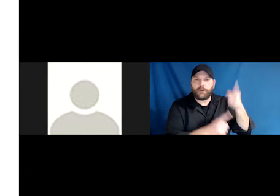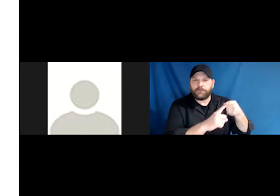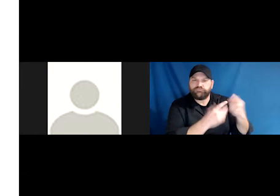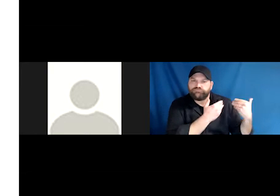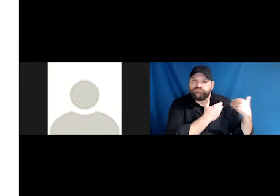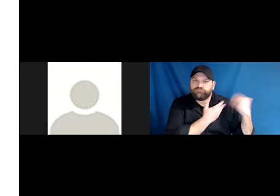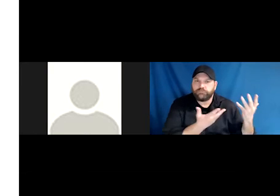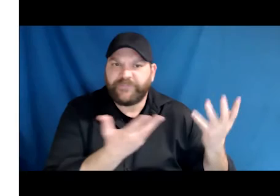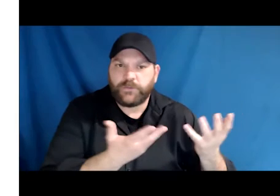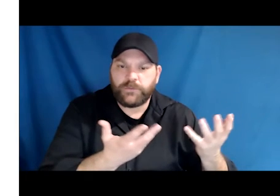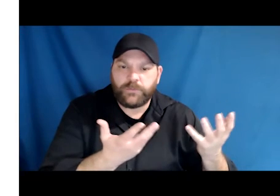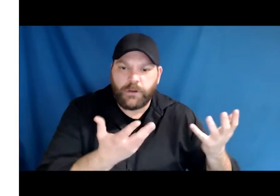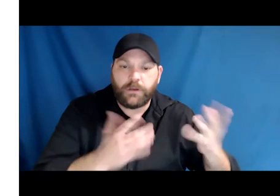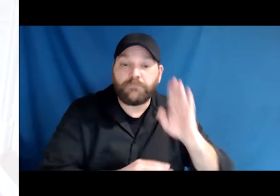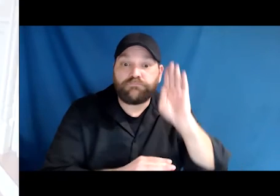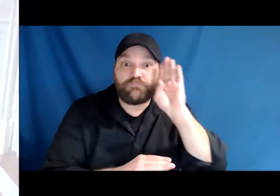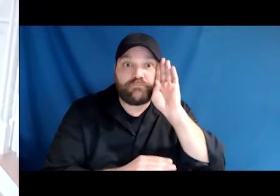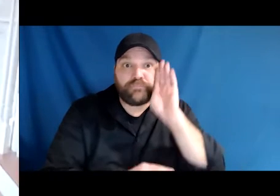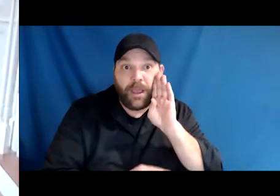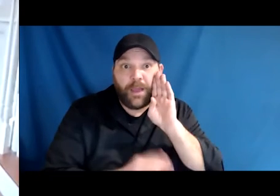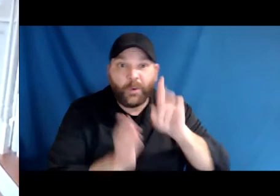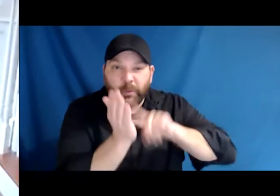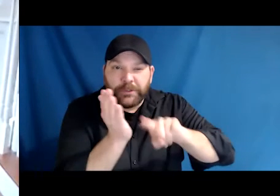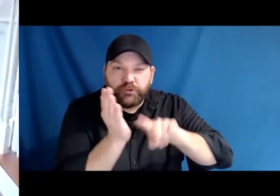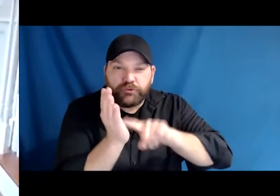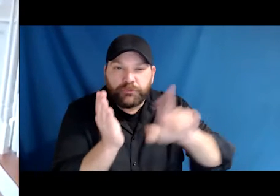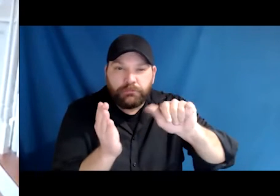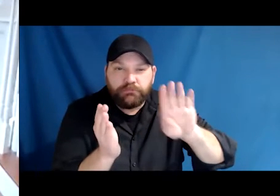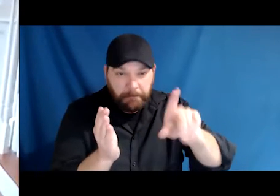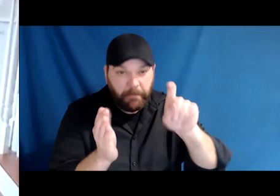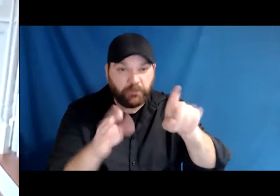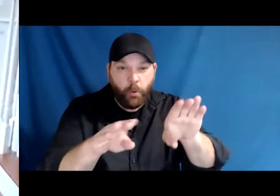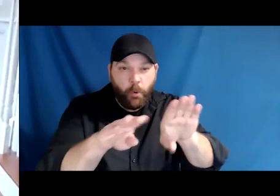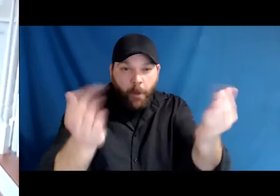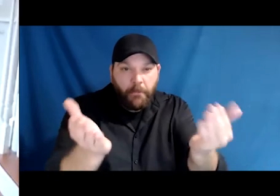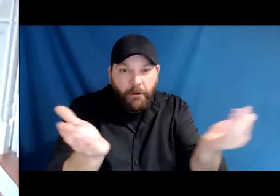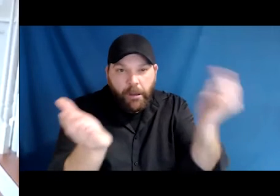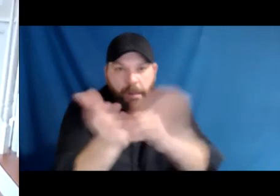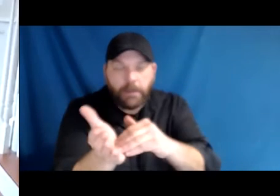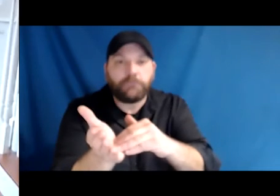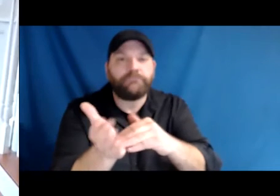for Brown's critical research laboratories to reopen after the ramp down in March 2020.